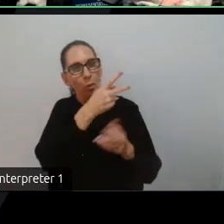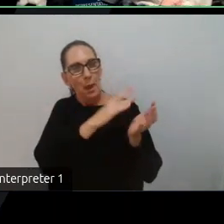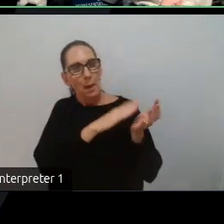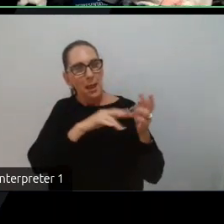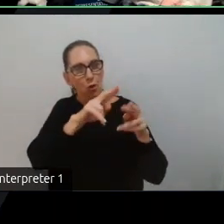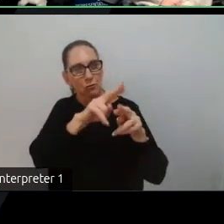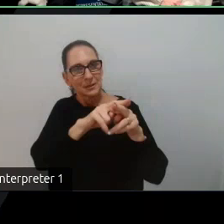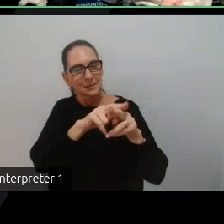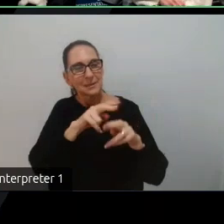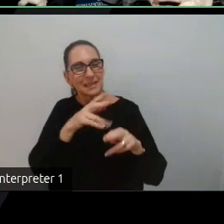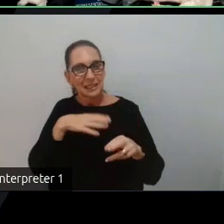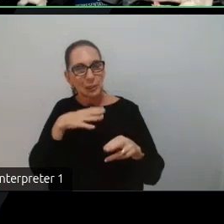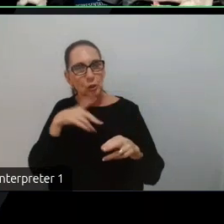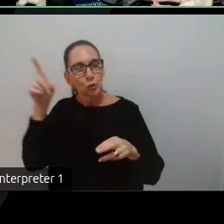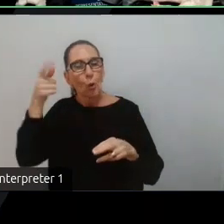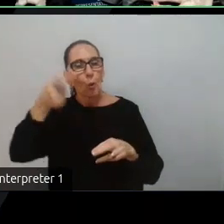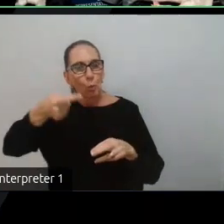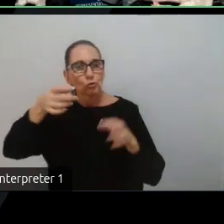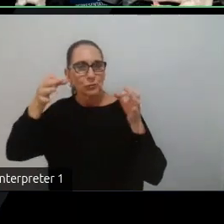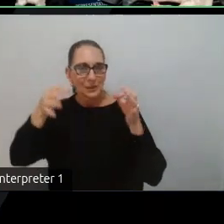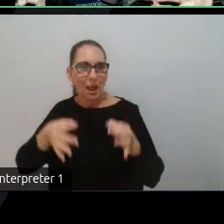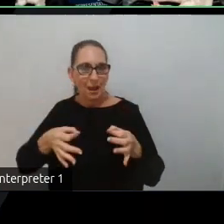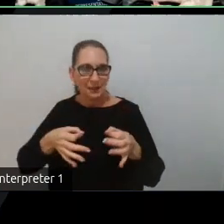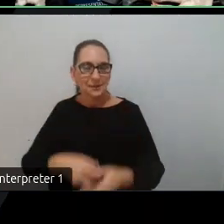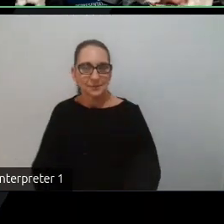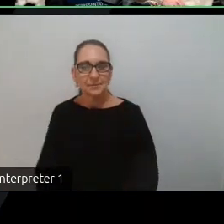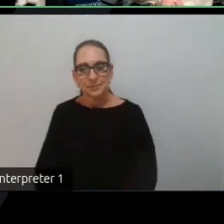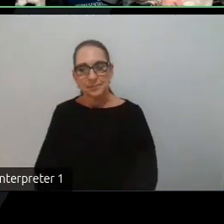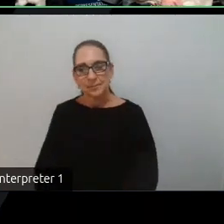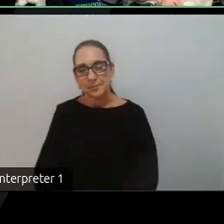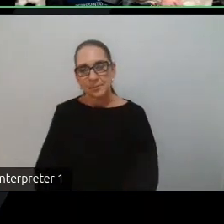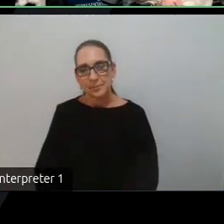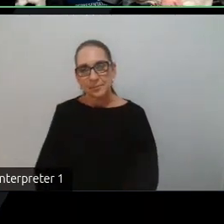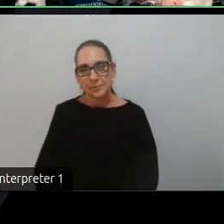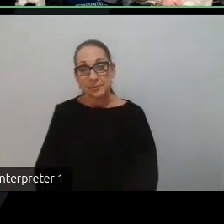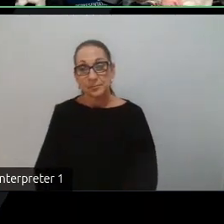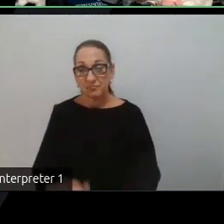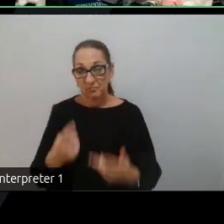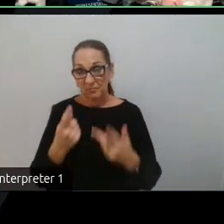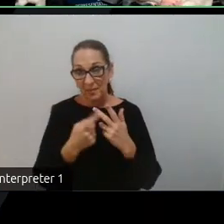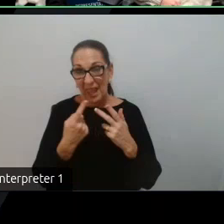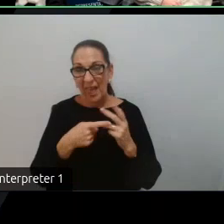to be determined by the court. Um one of the other funding guidelines is that the dispute